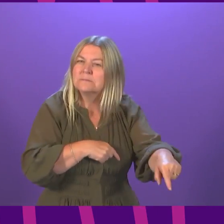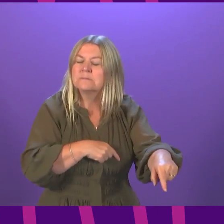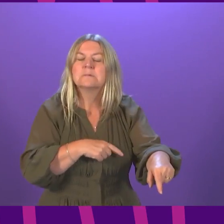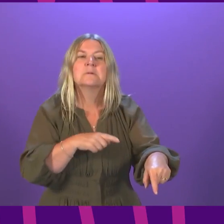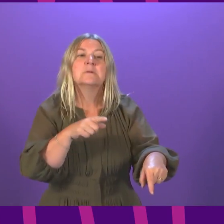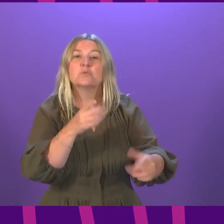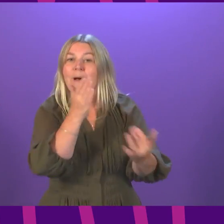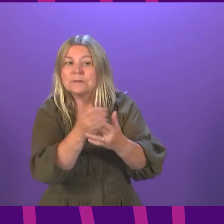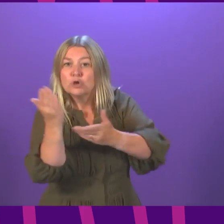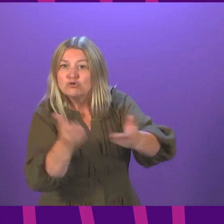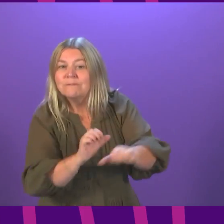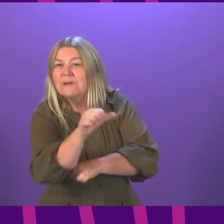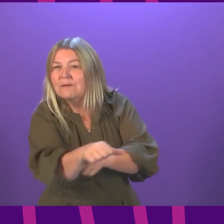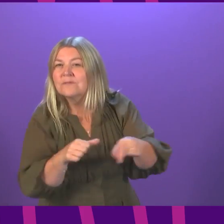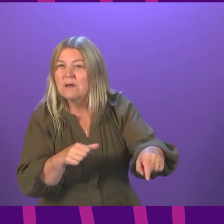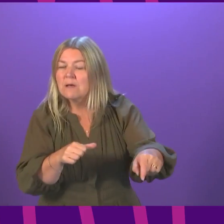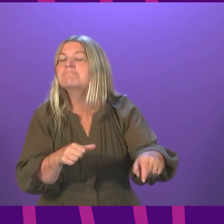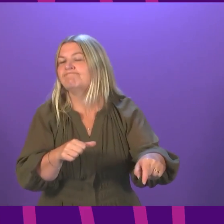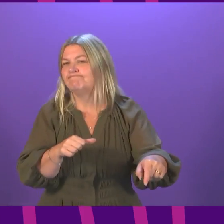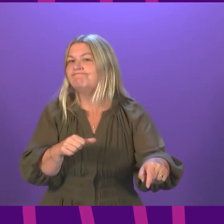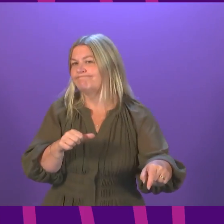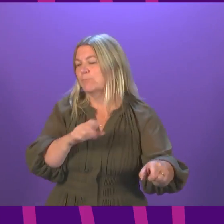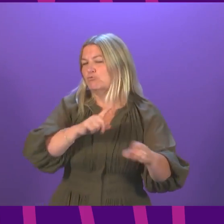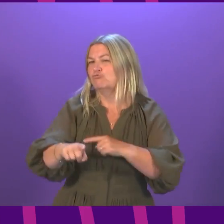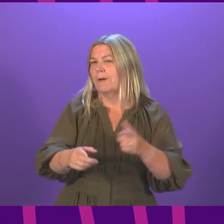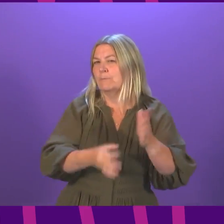stakeholders to consider the options that are available to us, including new models